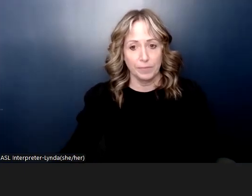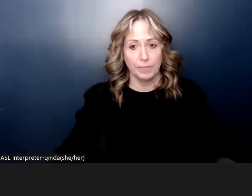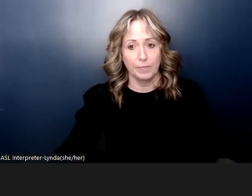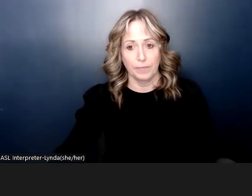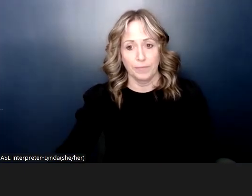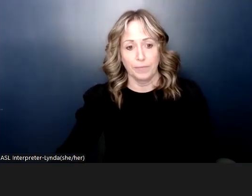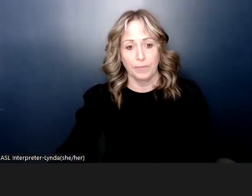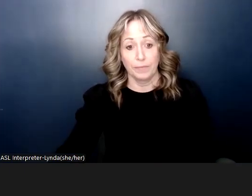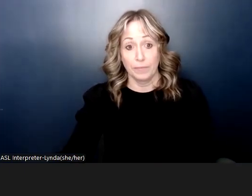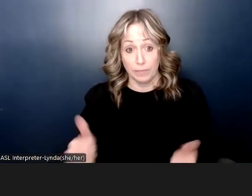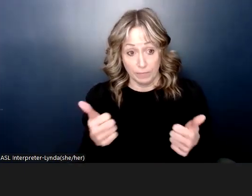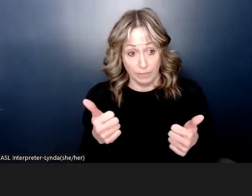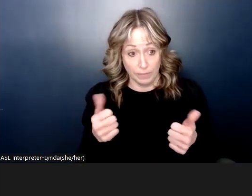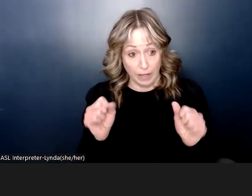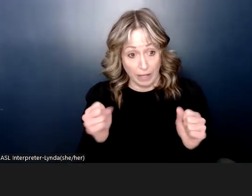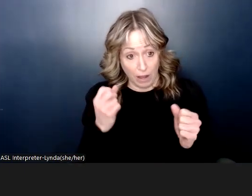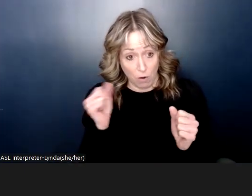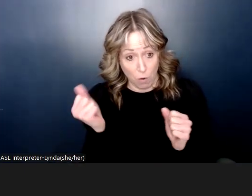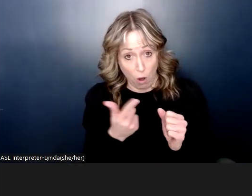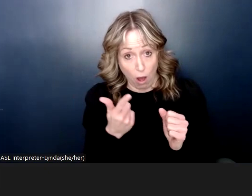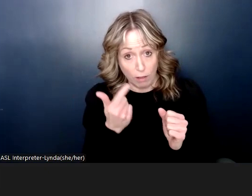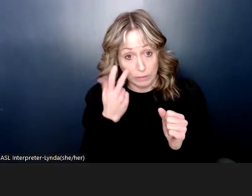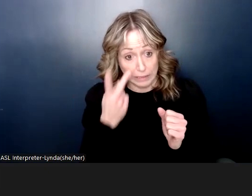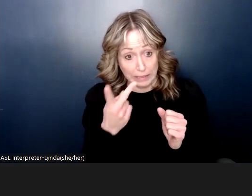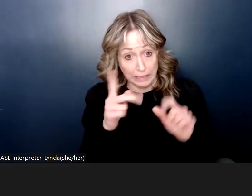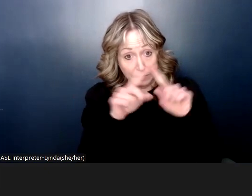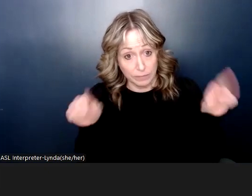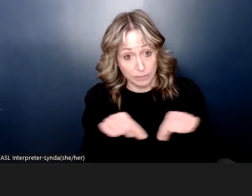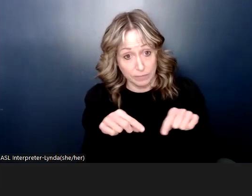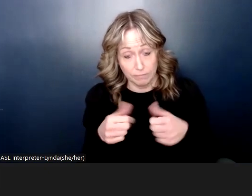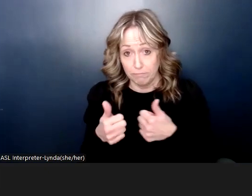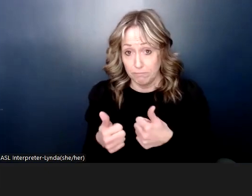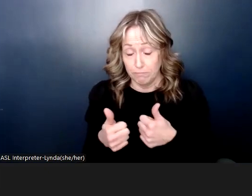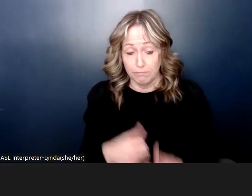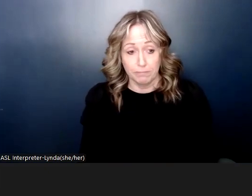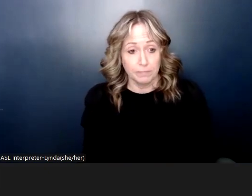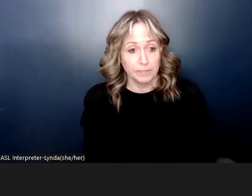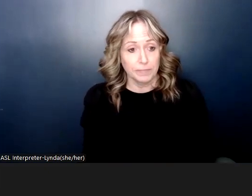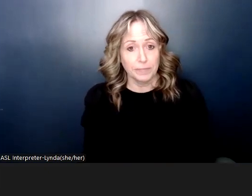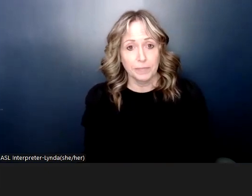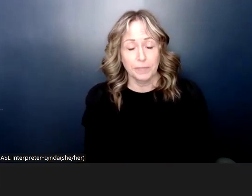Okay. Everyone can see my screen post correctly. Okay great. All right.